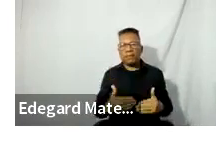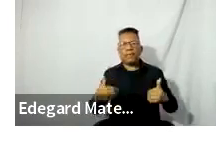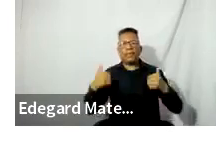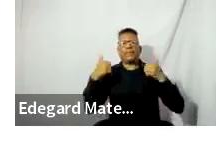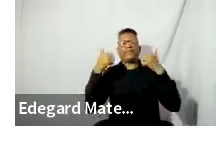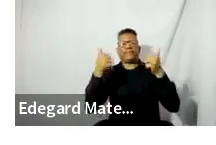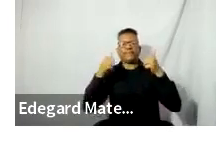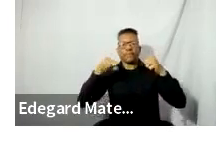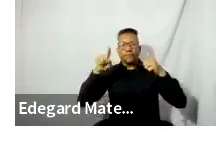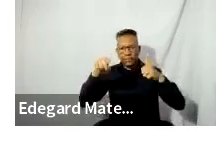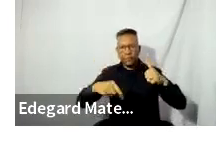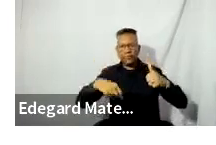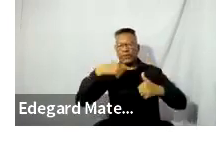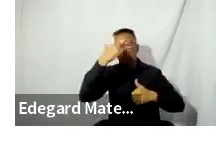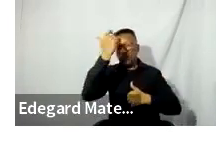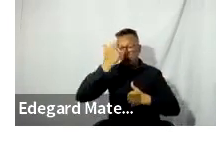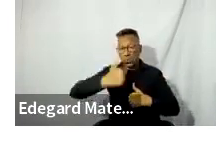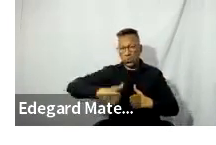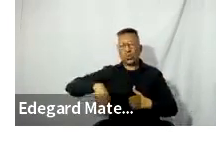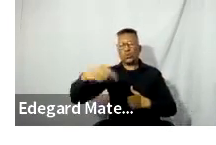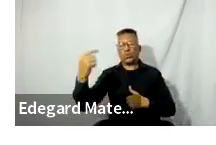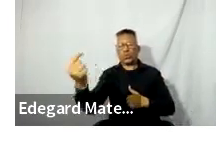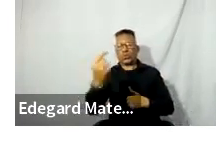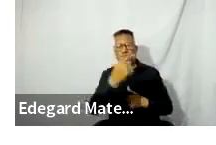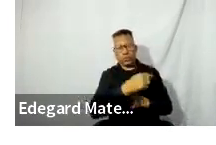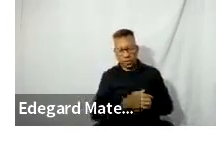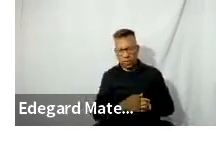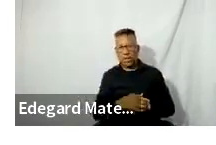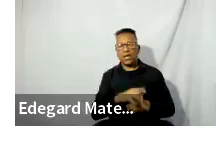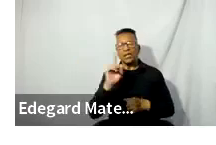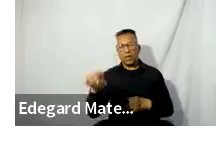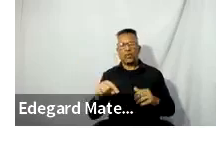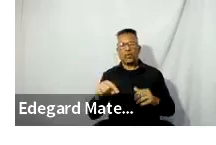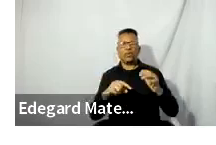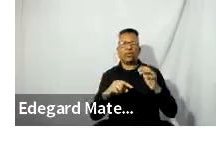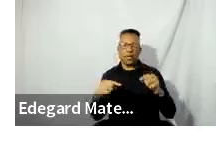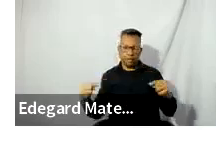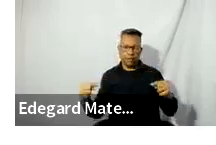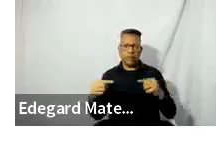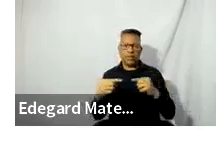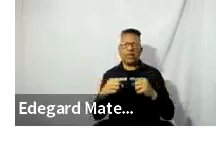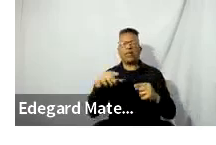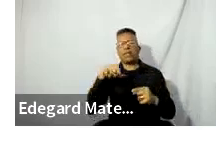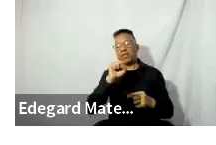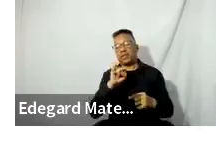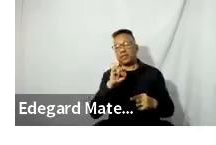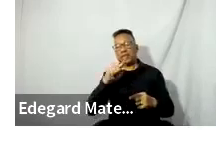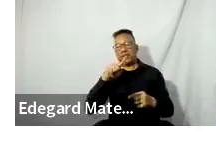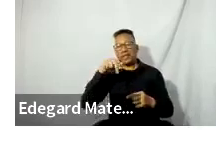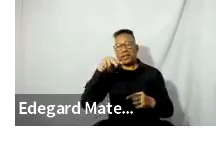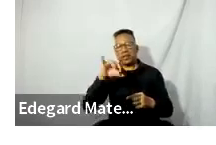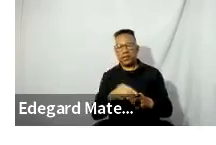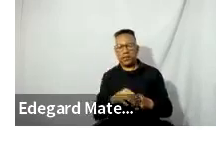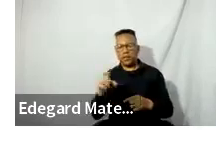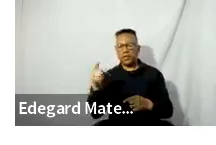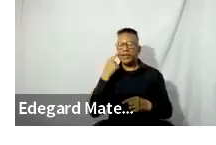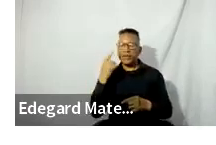That's another all in zoom t is a ut is a sign okay is a sign okay so you can see how how he's taken the how he's taken the pavlovian